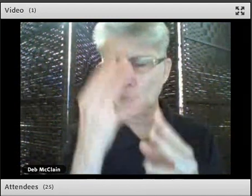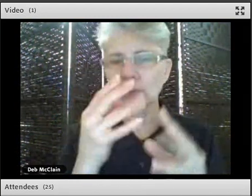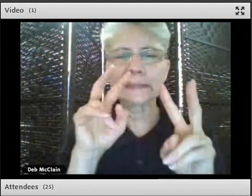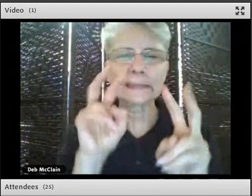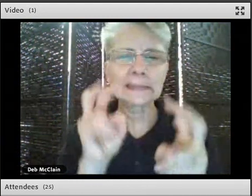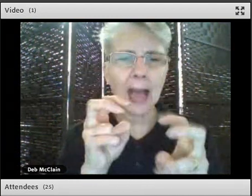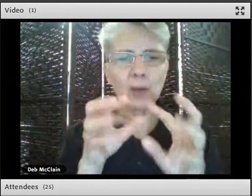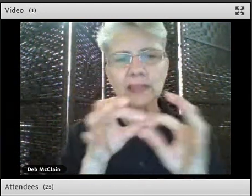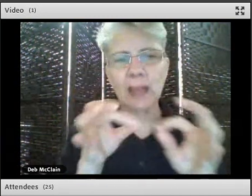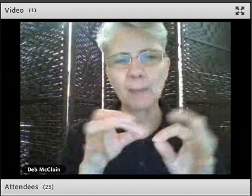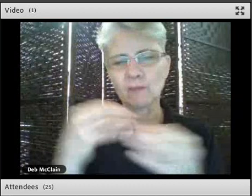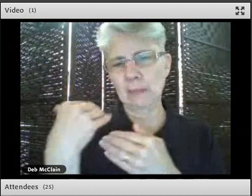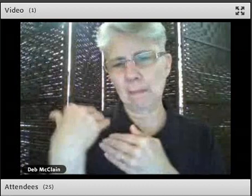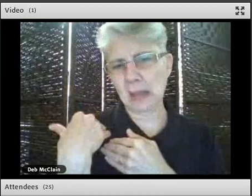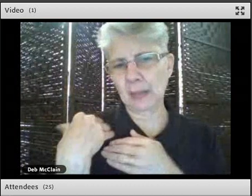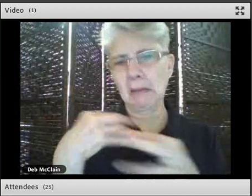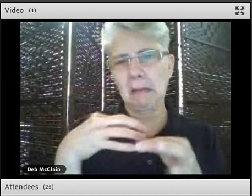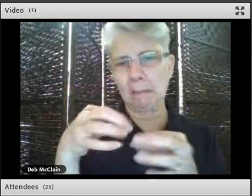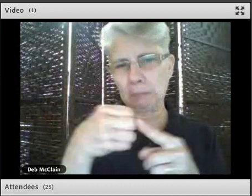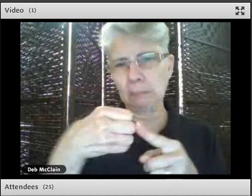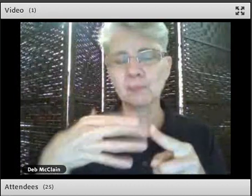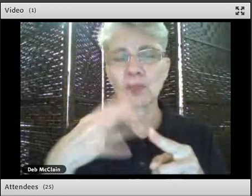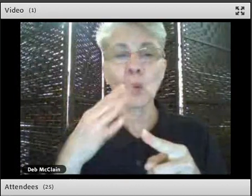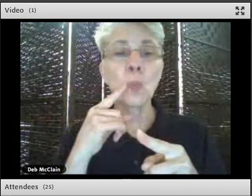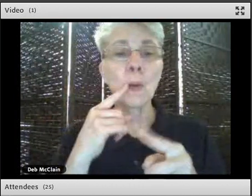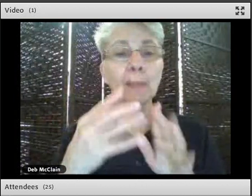There will be publisher and distribution information on there.